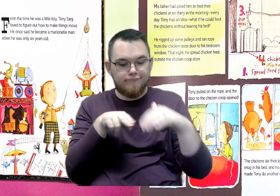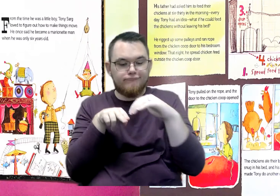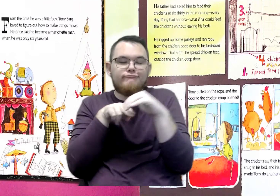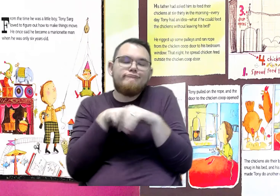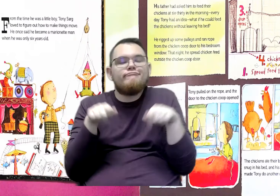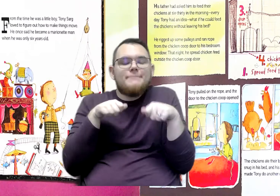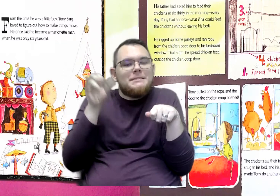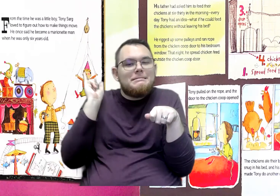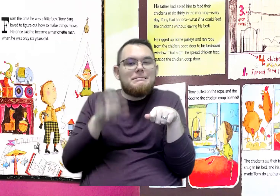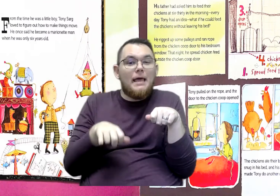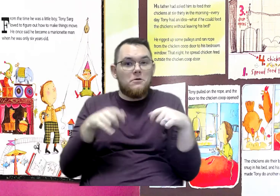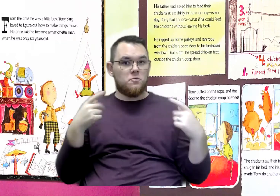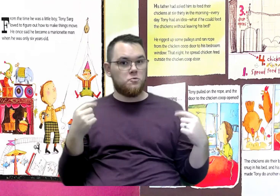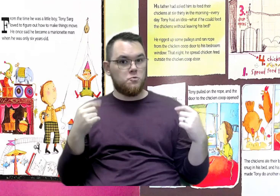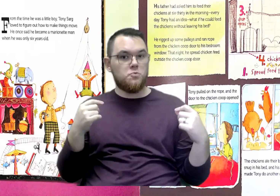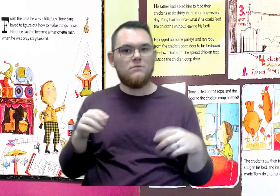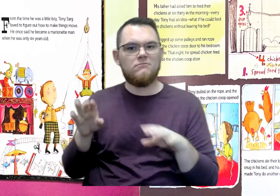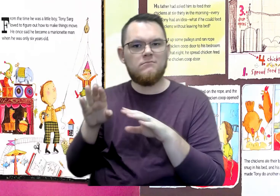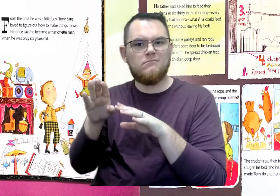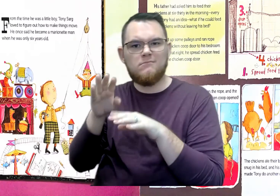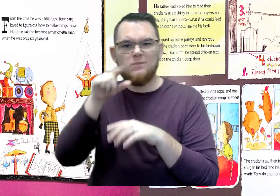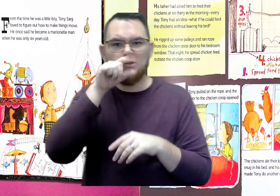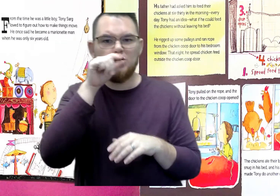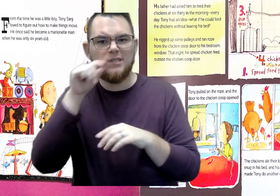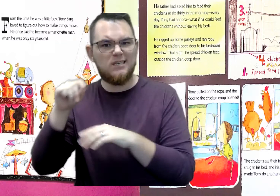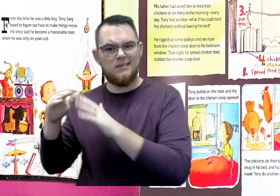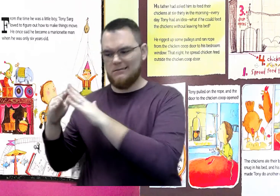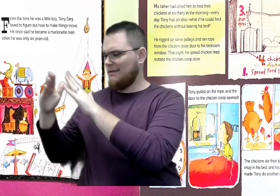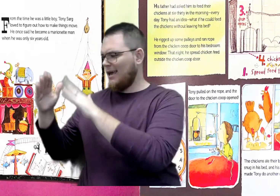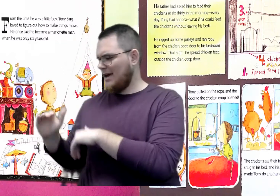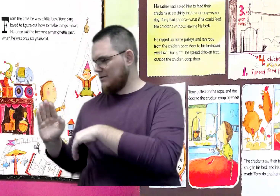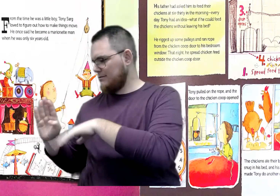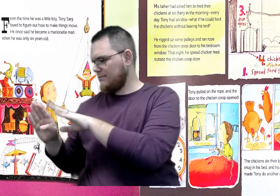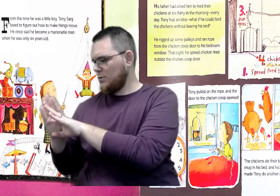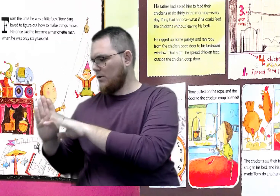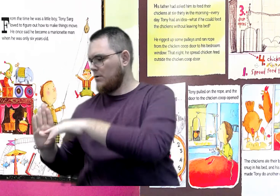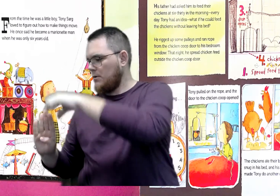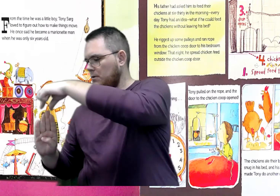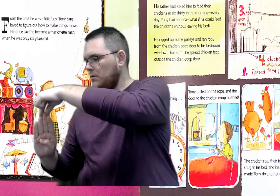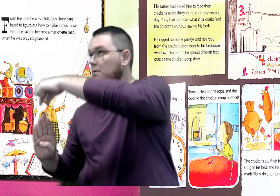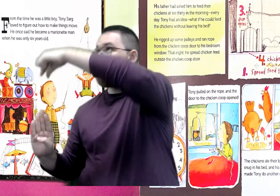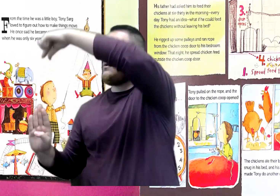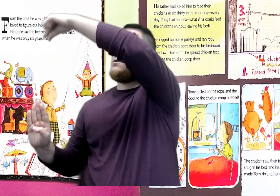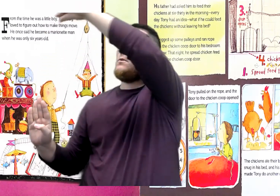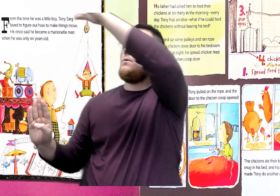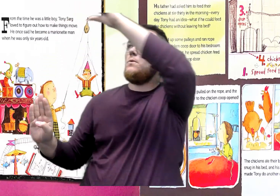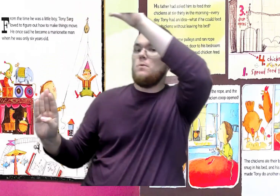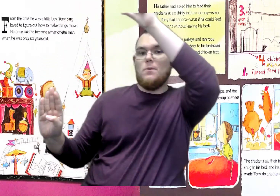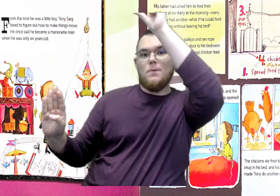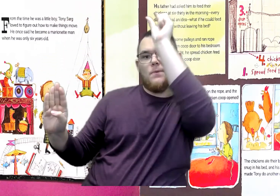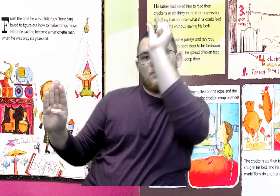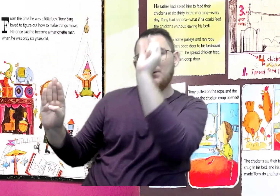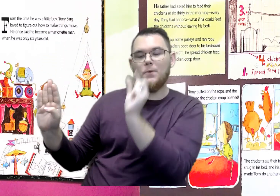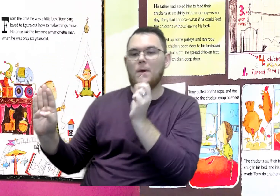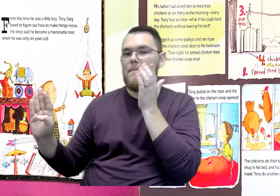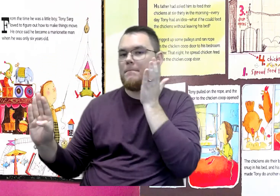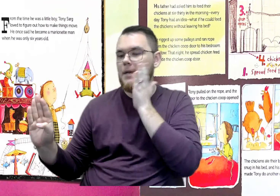He rigged up some pulleys and ran rope from the chicken coop door to his bedroom window.